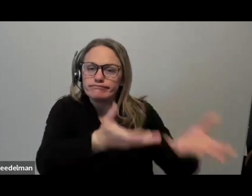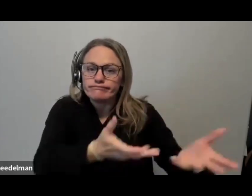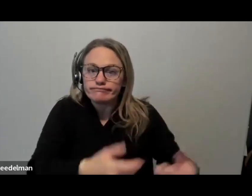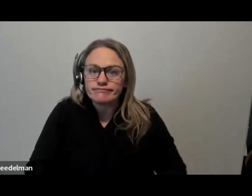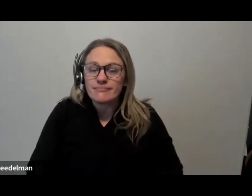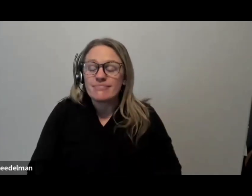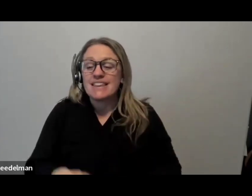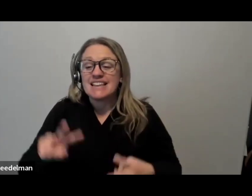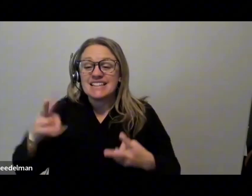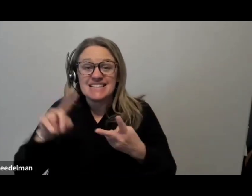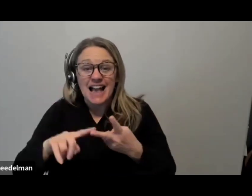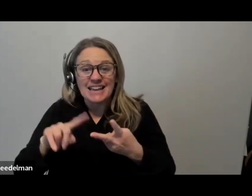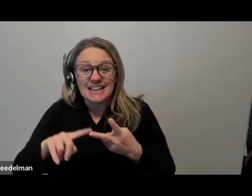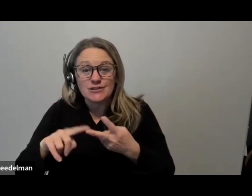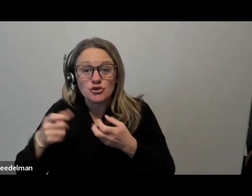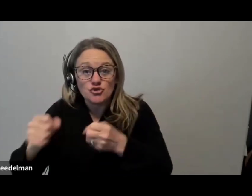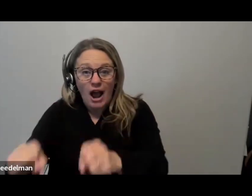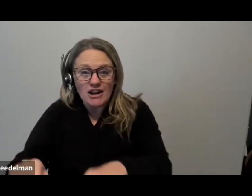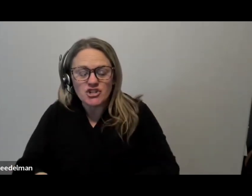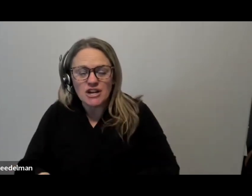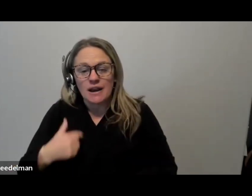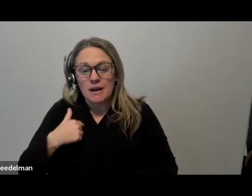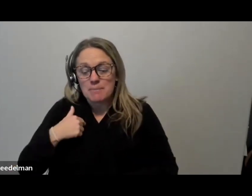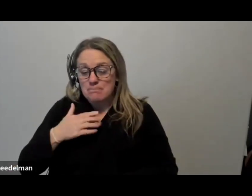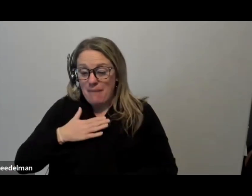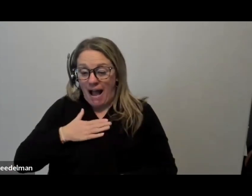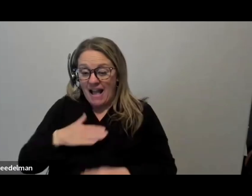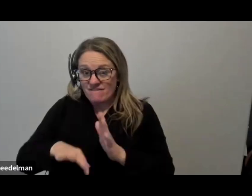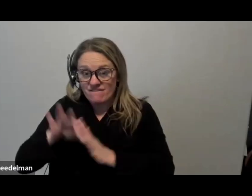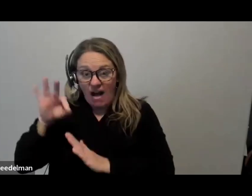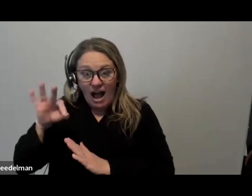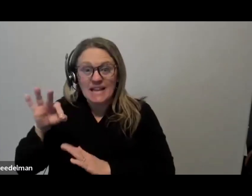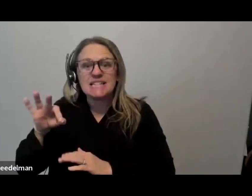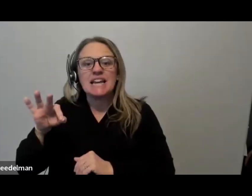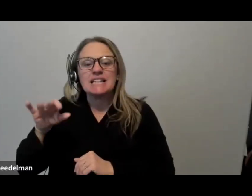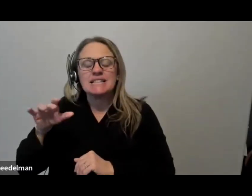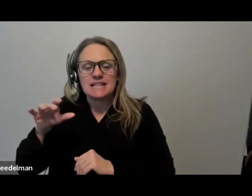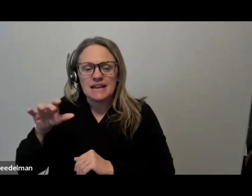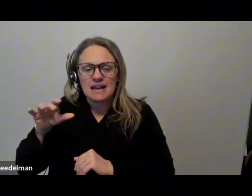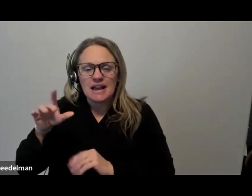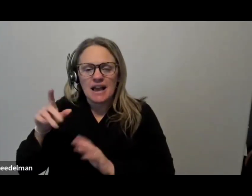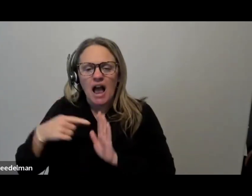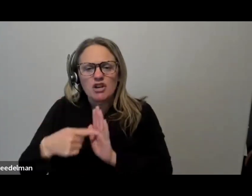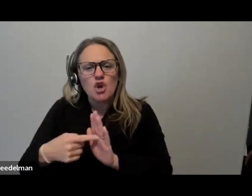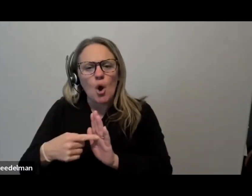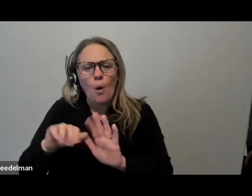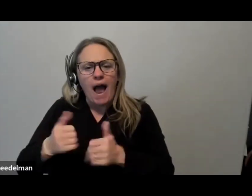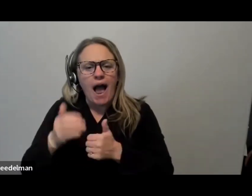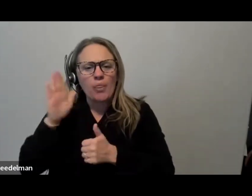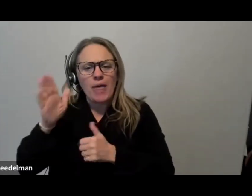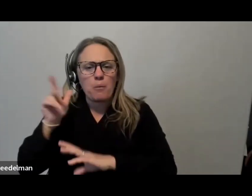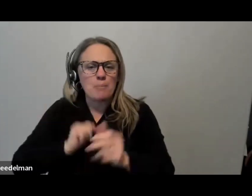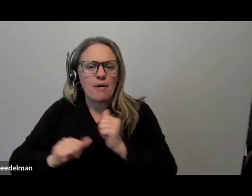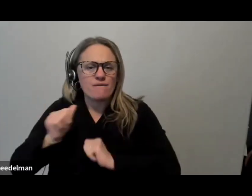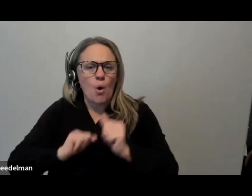to focus on how specific features or user flows perform in different contexts. For example, I might say something like,